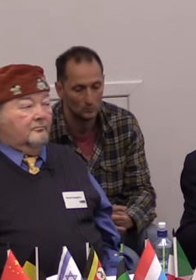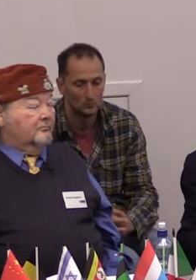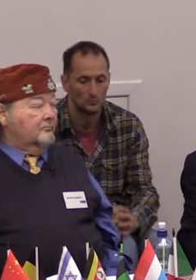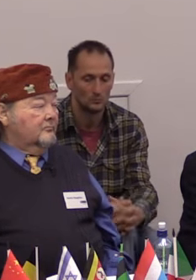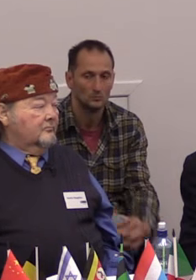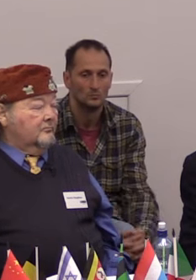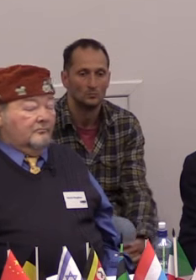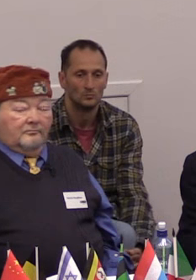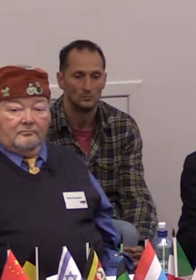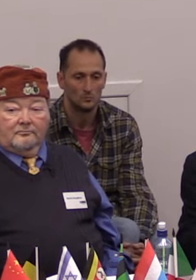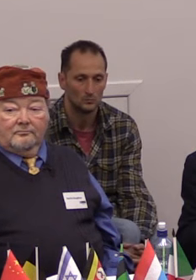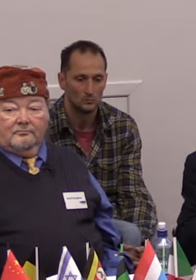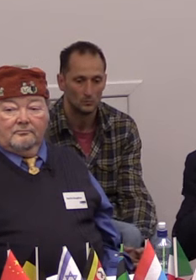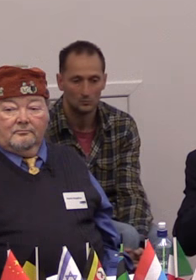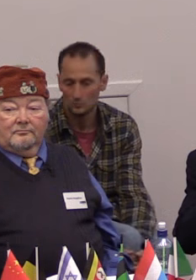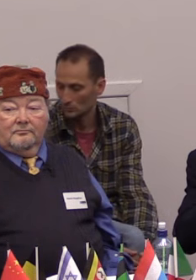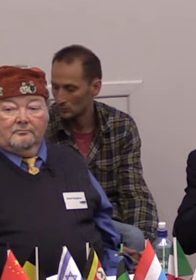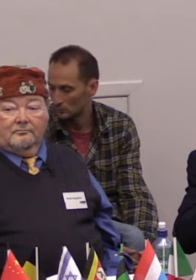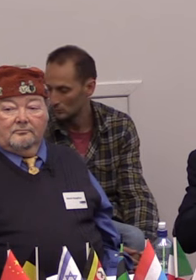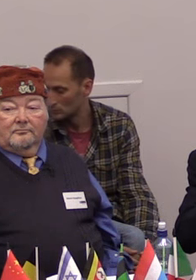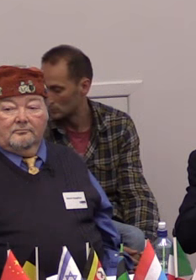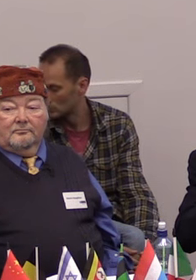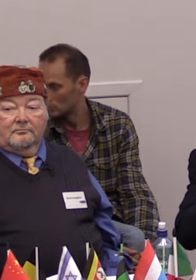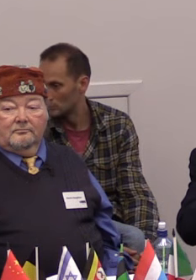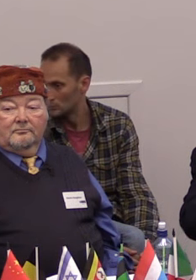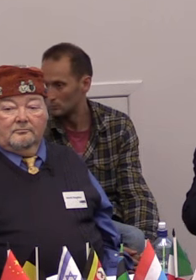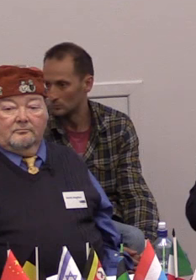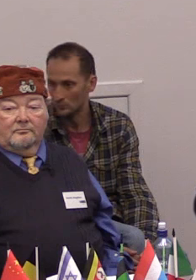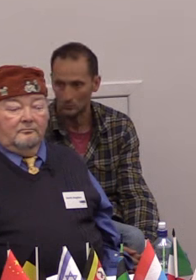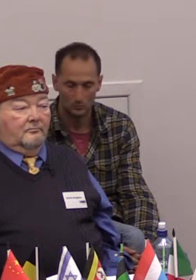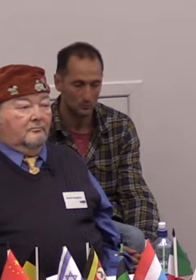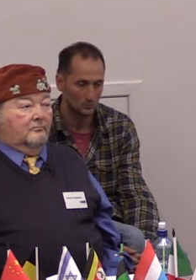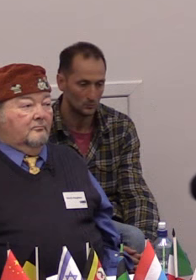our constitutional system the President then takes that treaty and sends it to all the